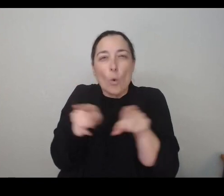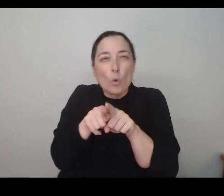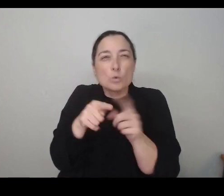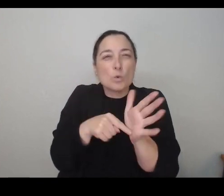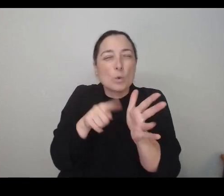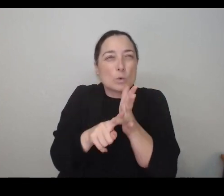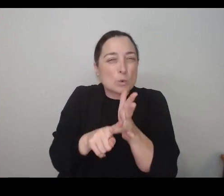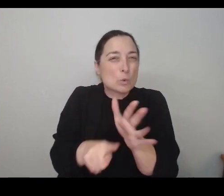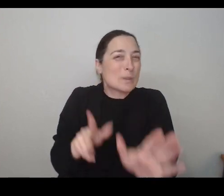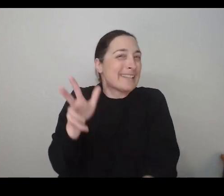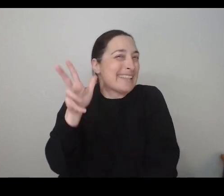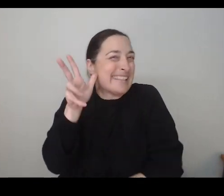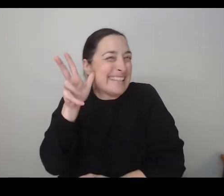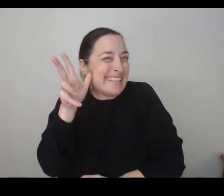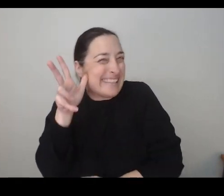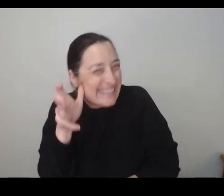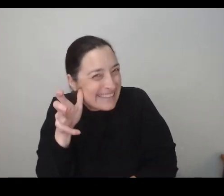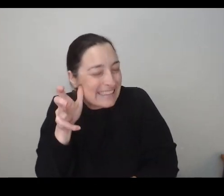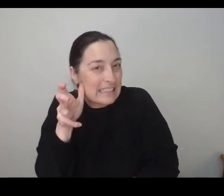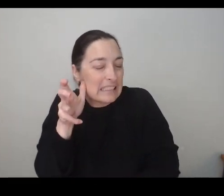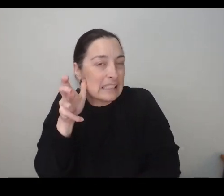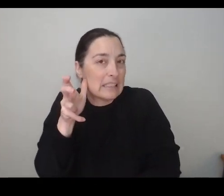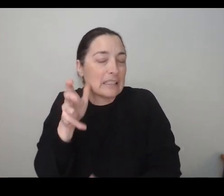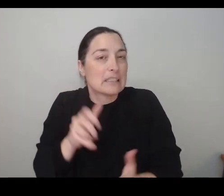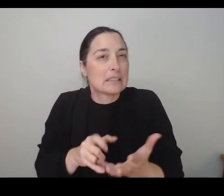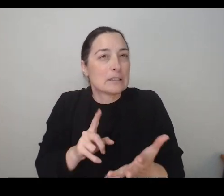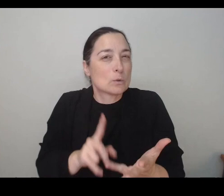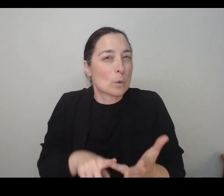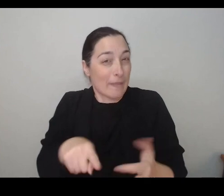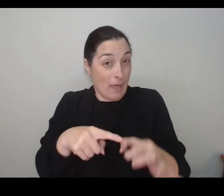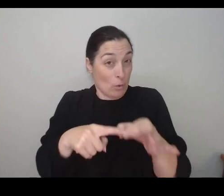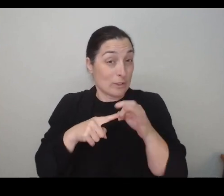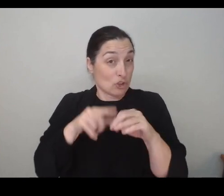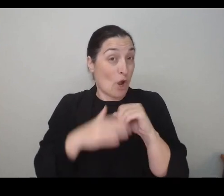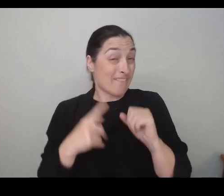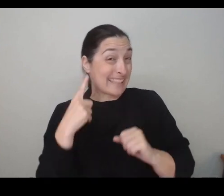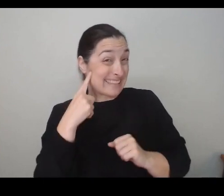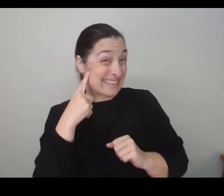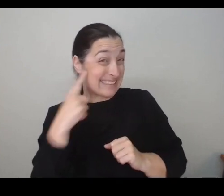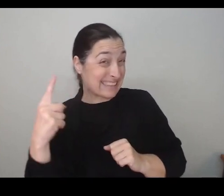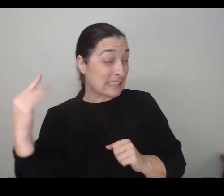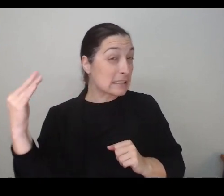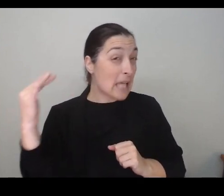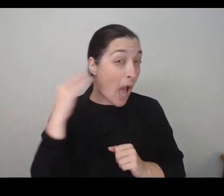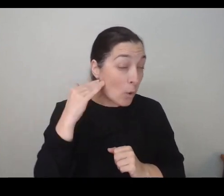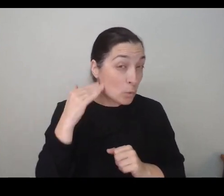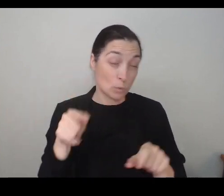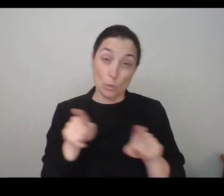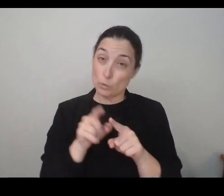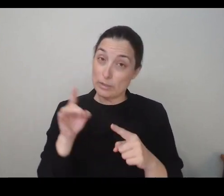So the question of sounds, for example, was very important and the question of smell, for example.